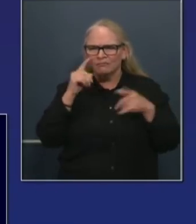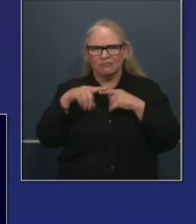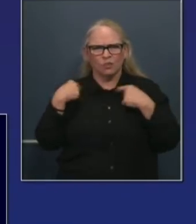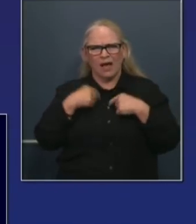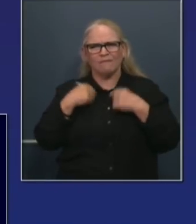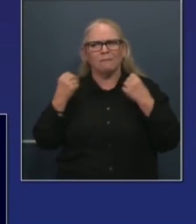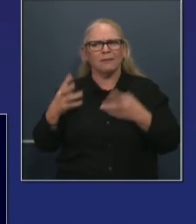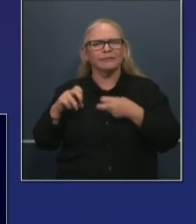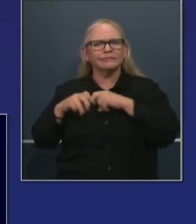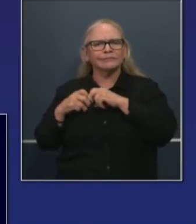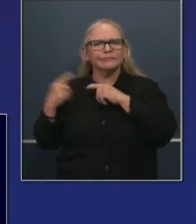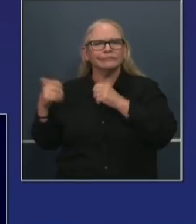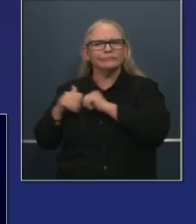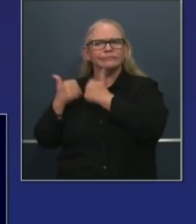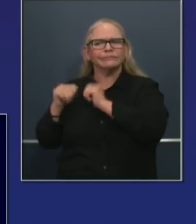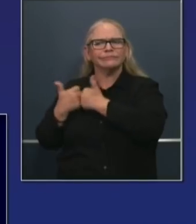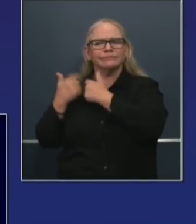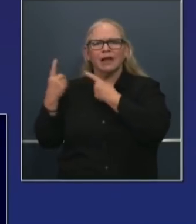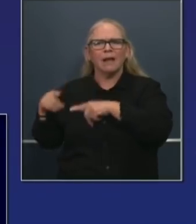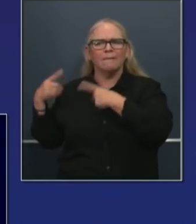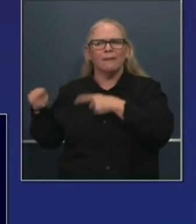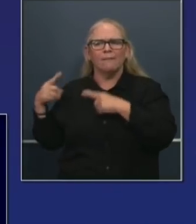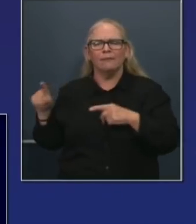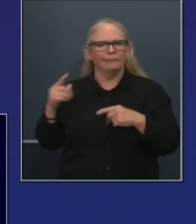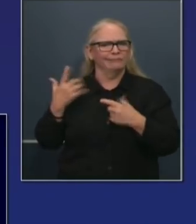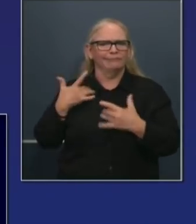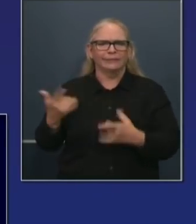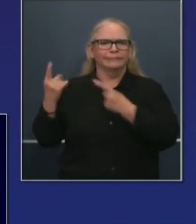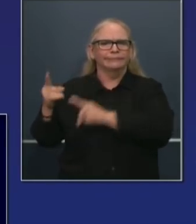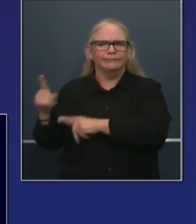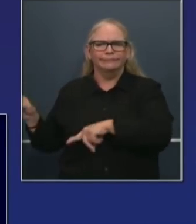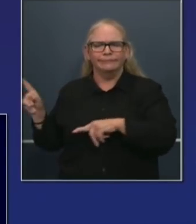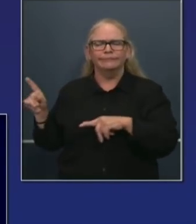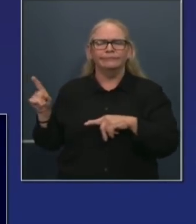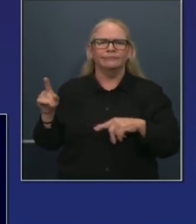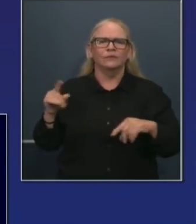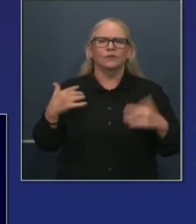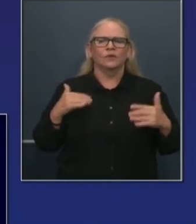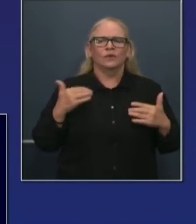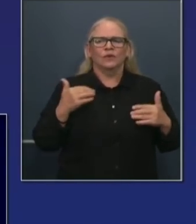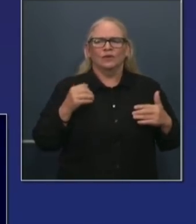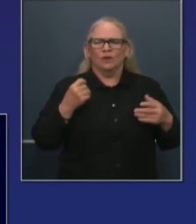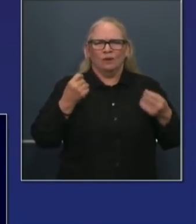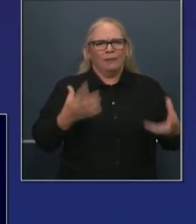OUT GUIDANCE AS EMPLOYERS AND THE STATE MAY SEND US A LOT OF INFORMATION AND WE'RE DEALING